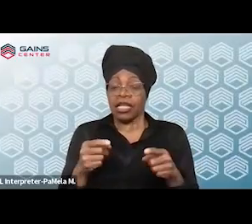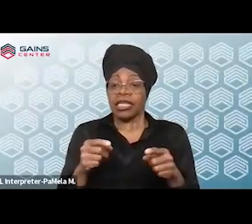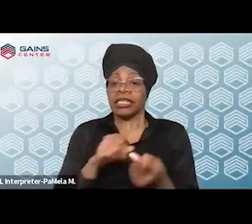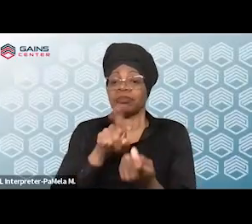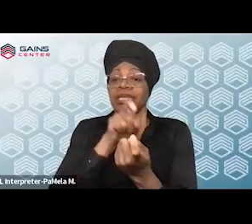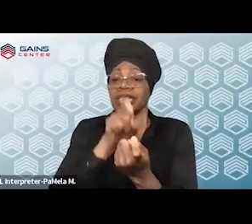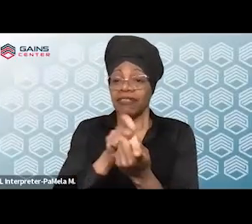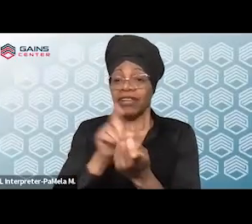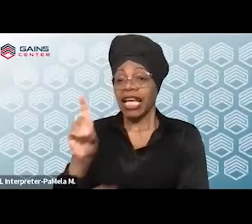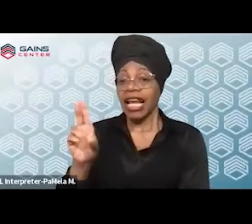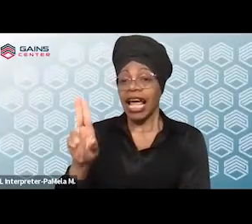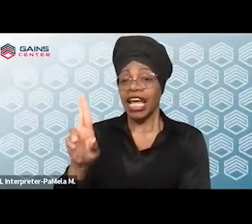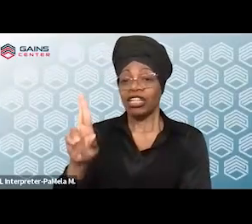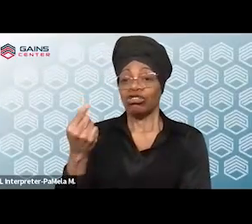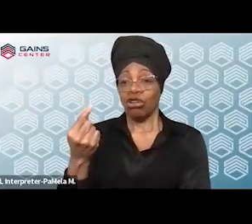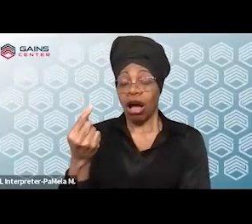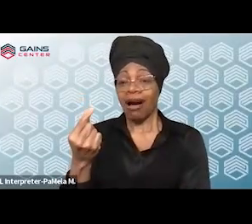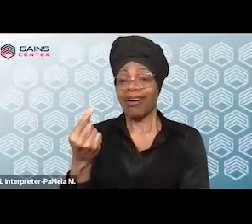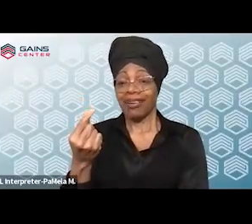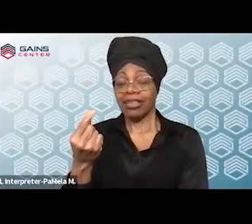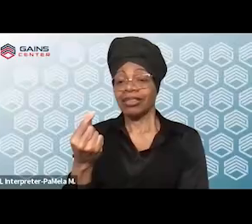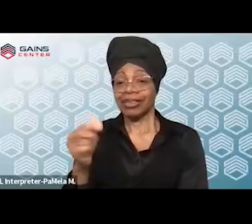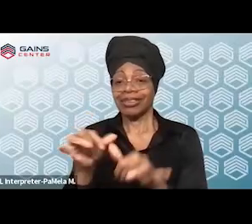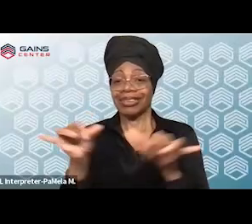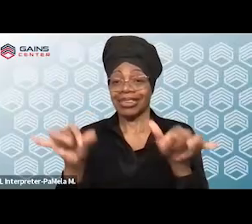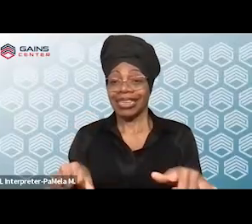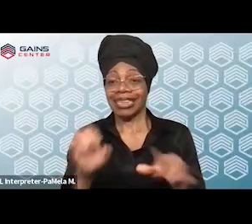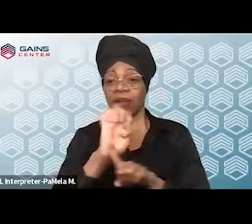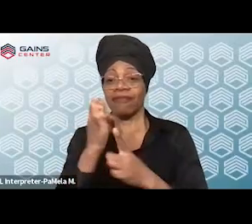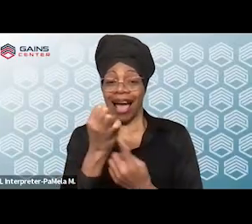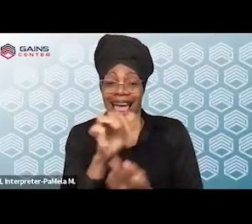that is a perfect opportunity to introduce treatment.